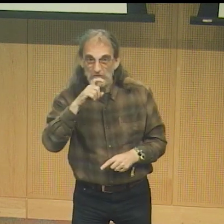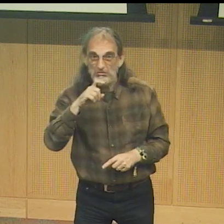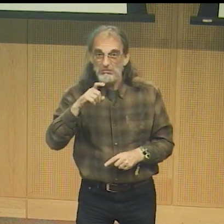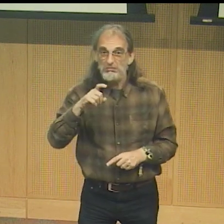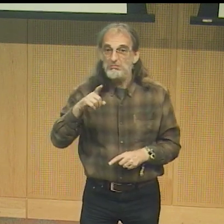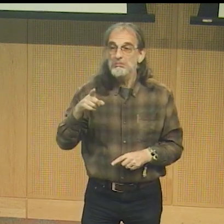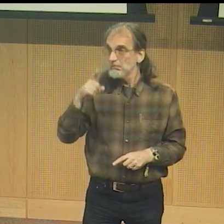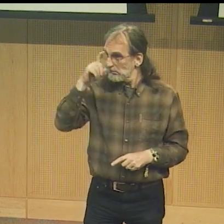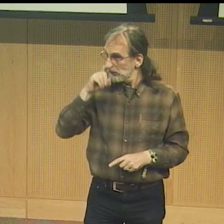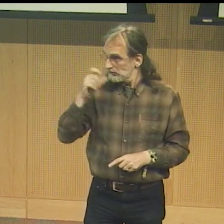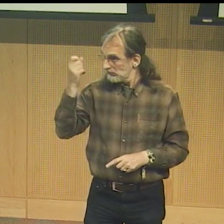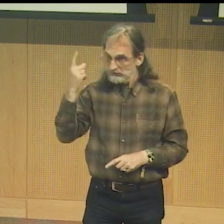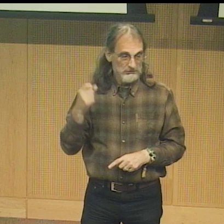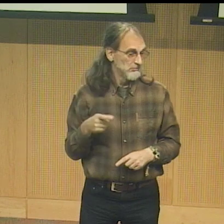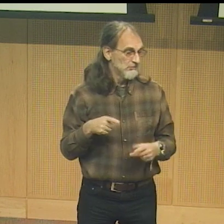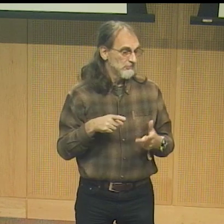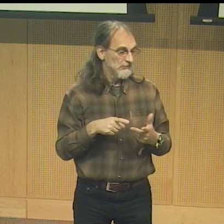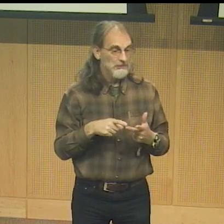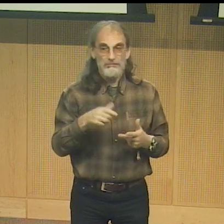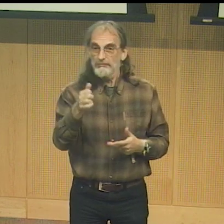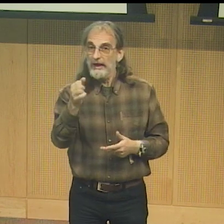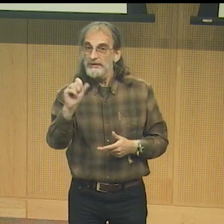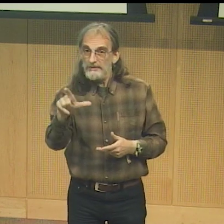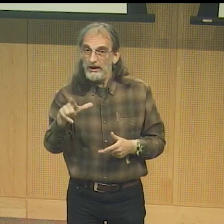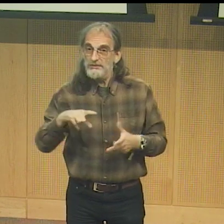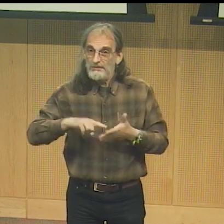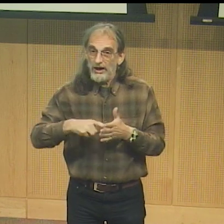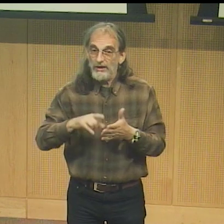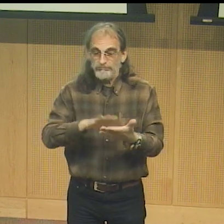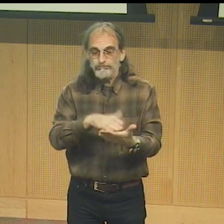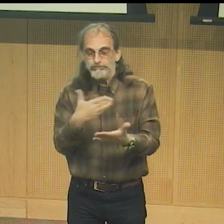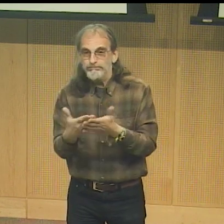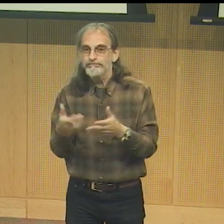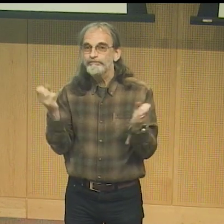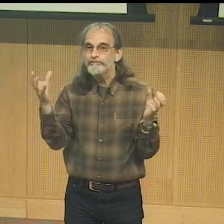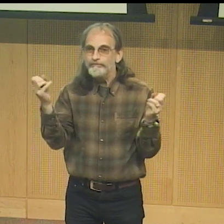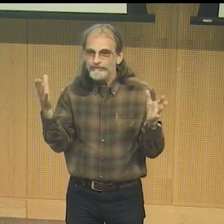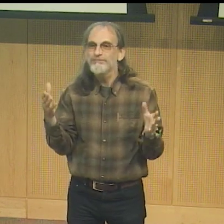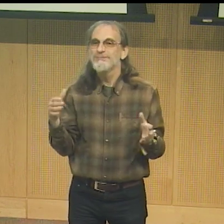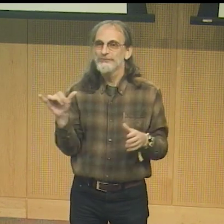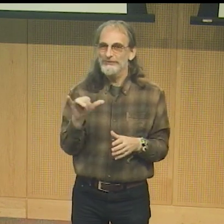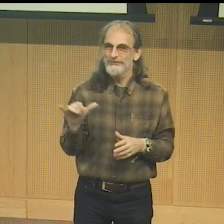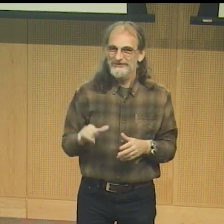I don't know if any of you are familiar with that. But Portuguese language was one of the translations, as well as ASL.